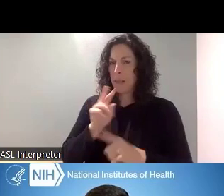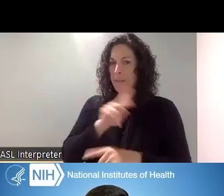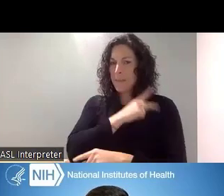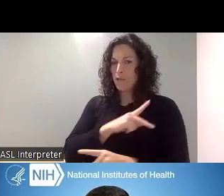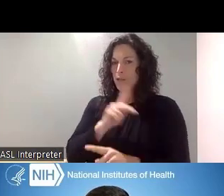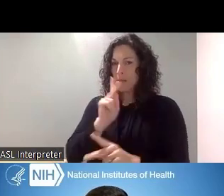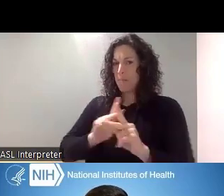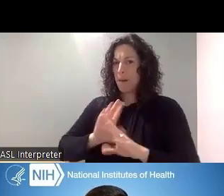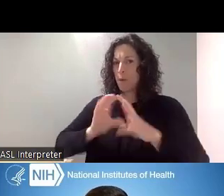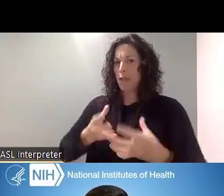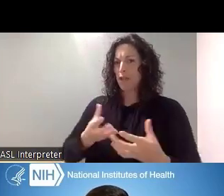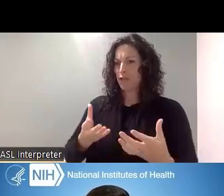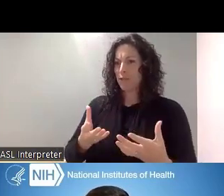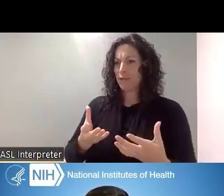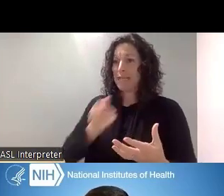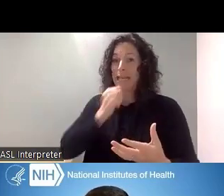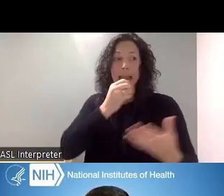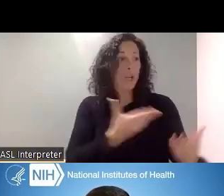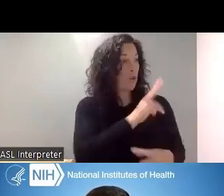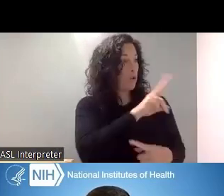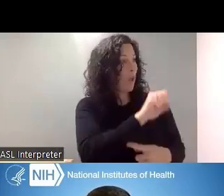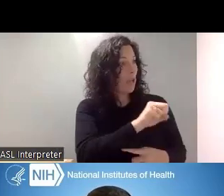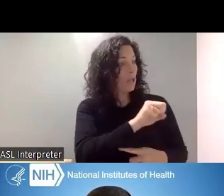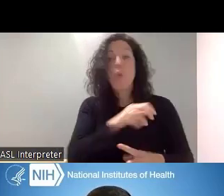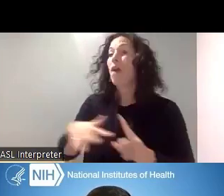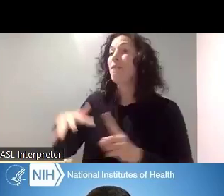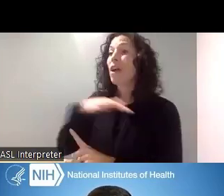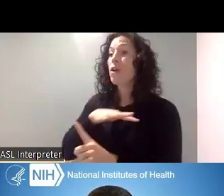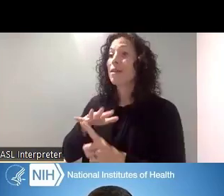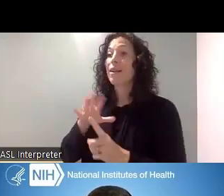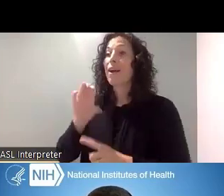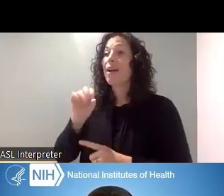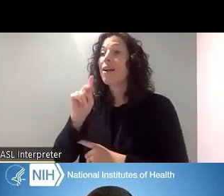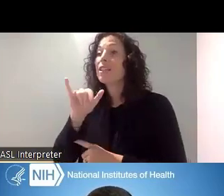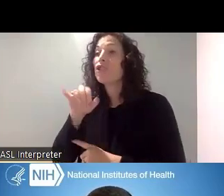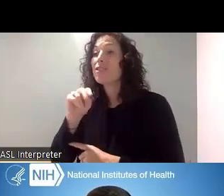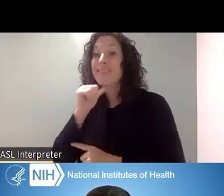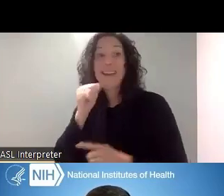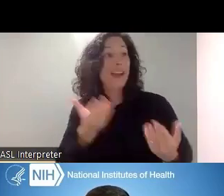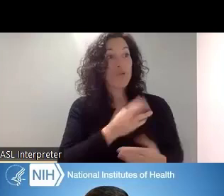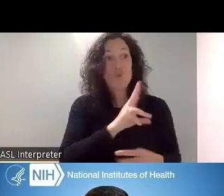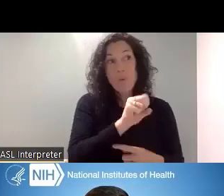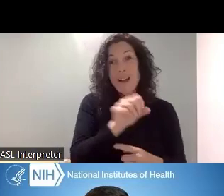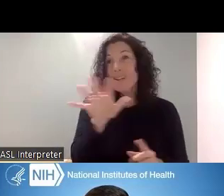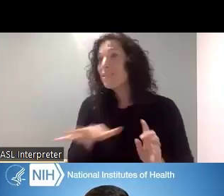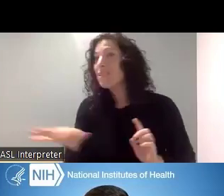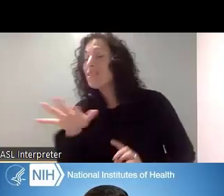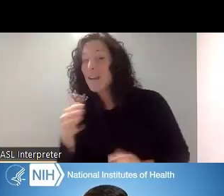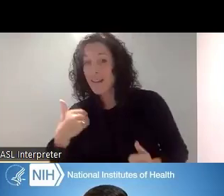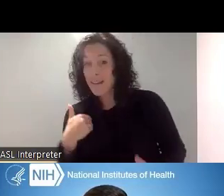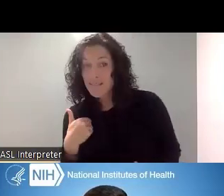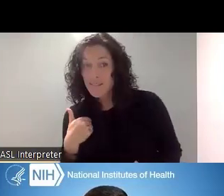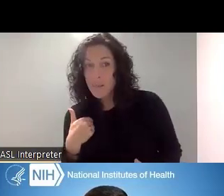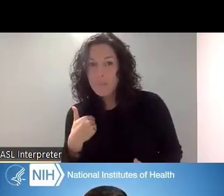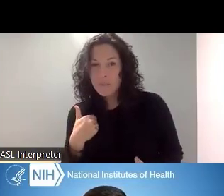in the US or environmental conditions that aren't here or maybe to augment the things we do have here in the US.